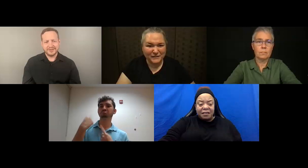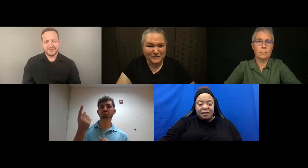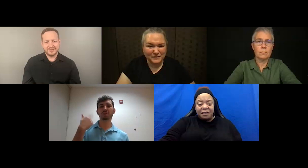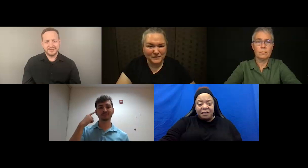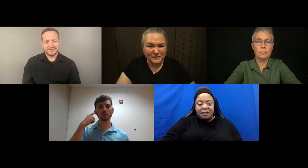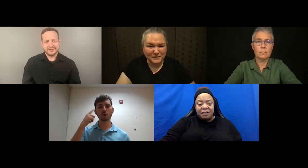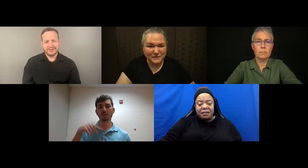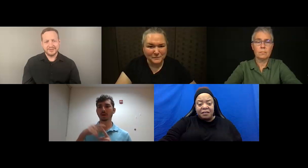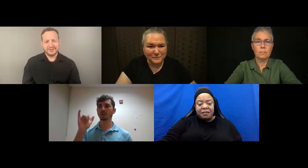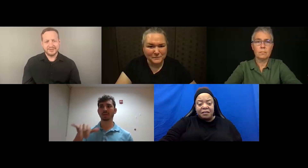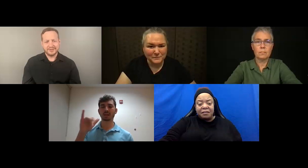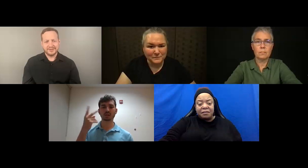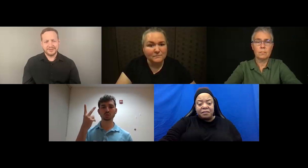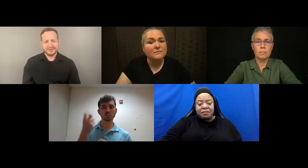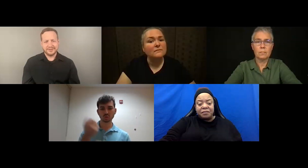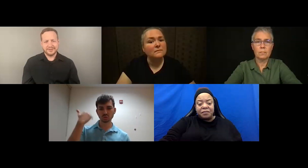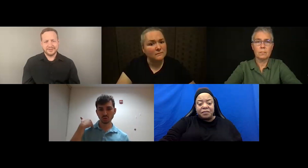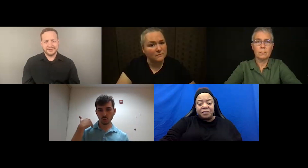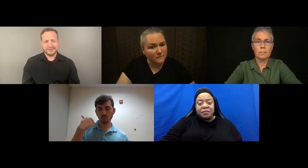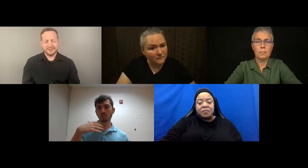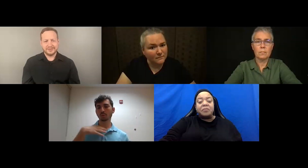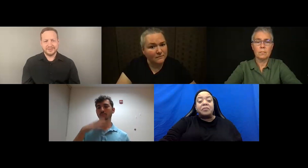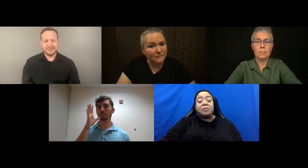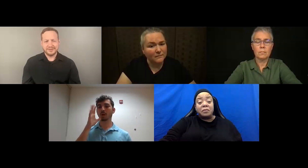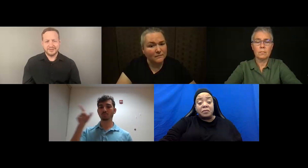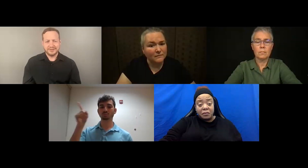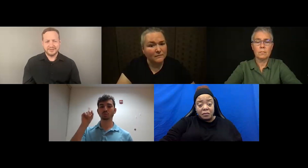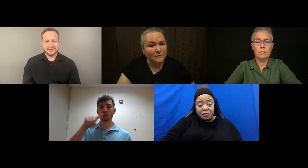I've heard about something like that coming out. About